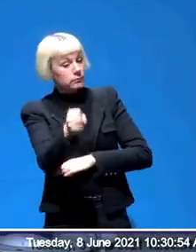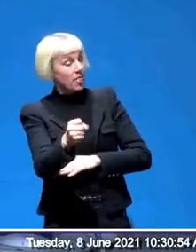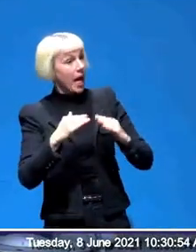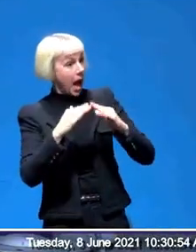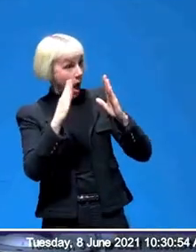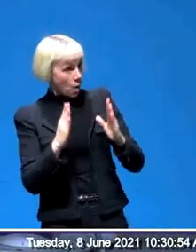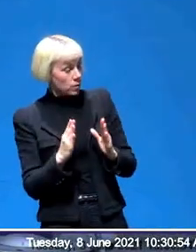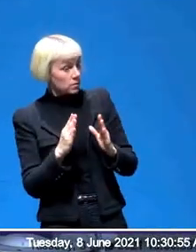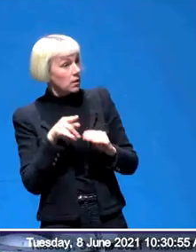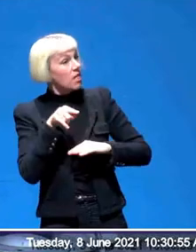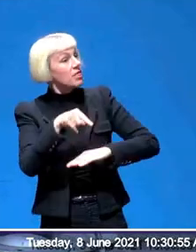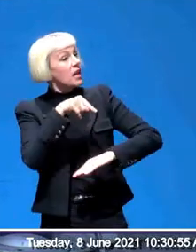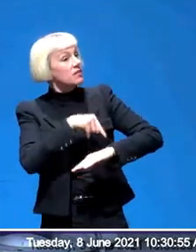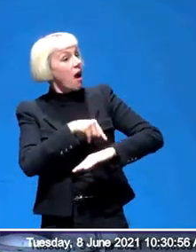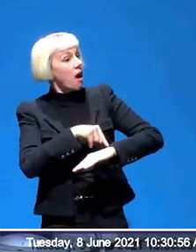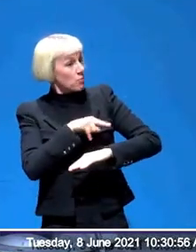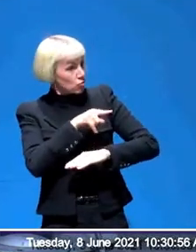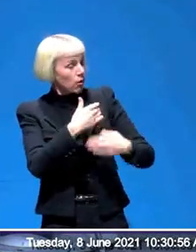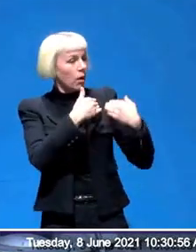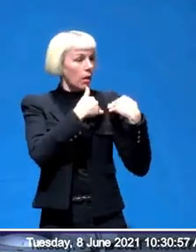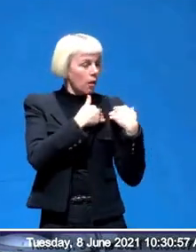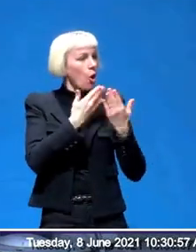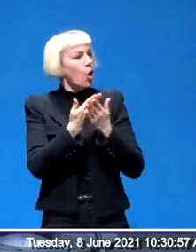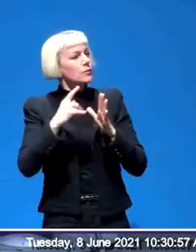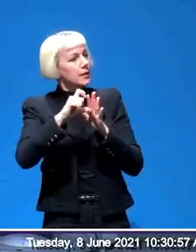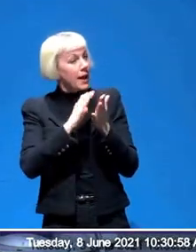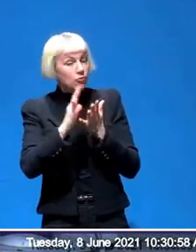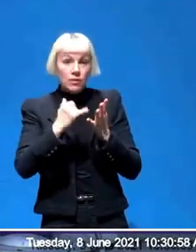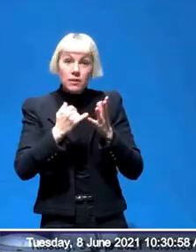at that stage you just relied on the Department to manage all aspects